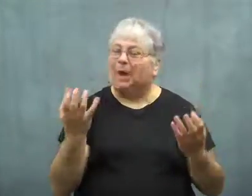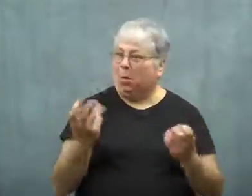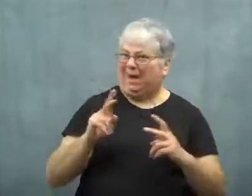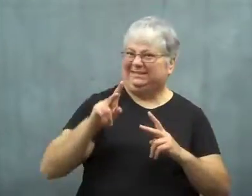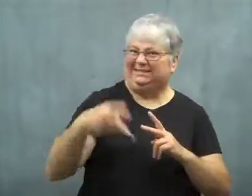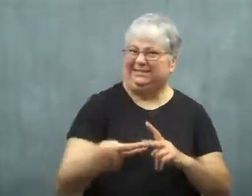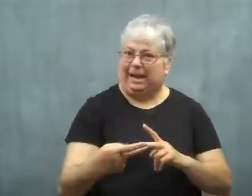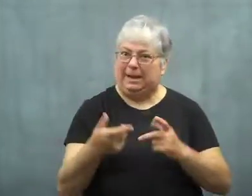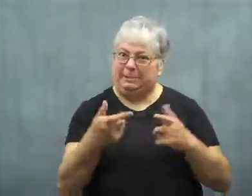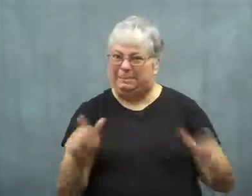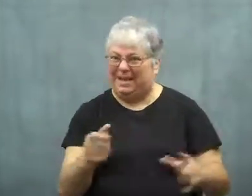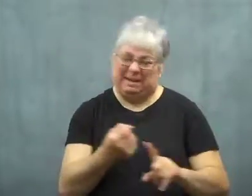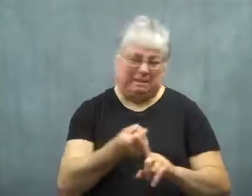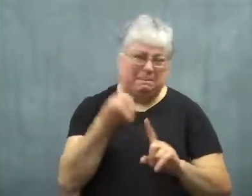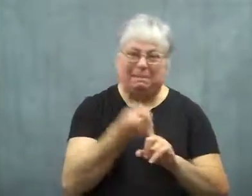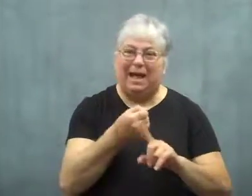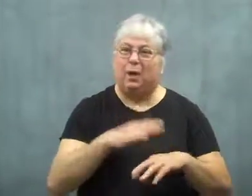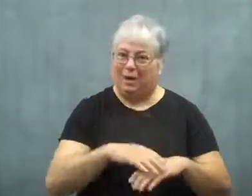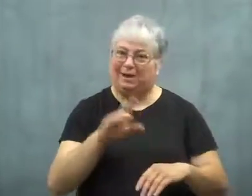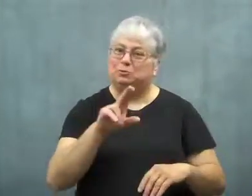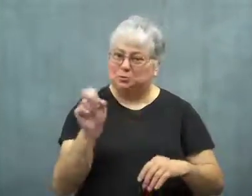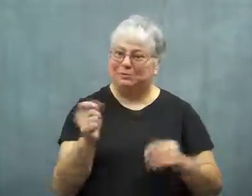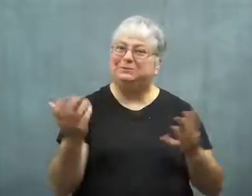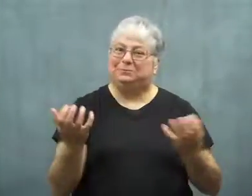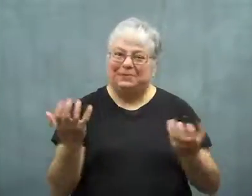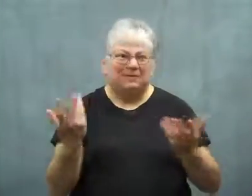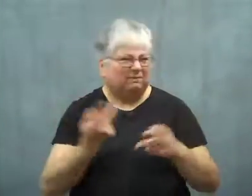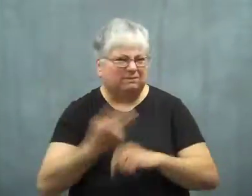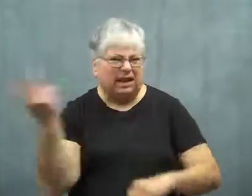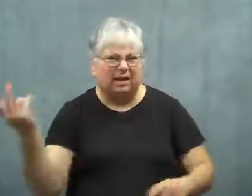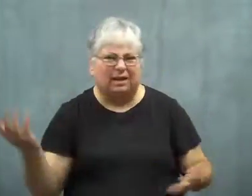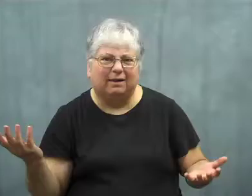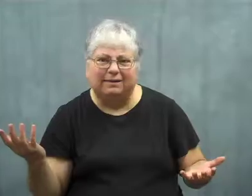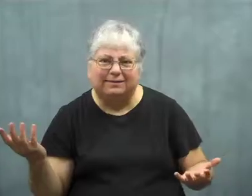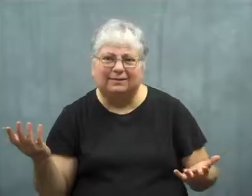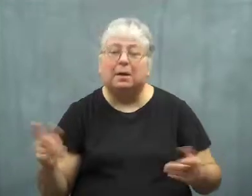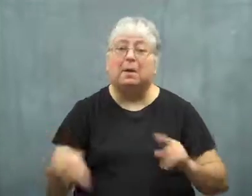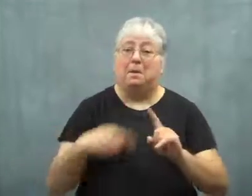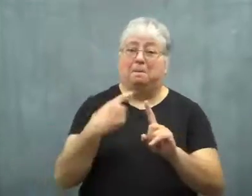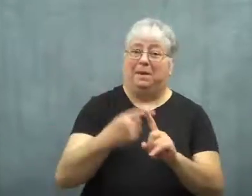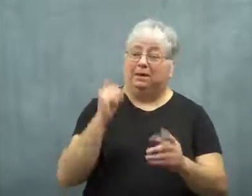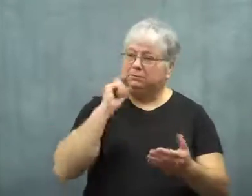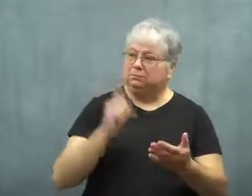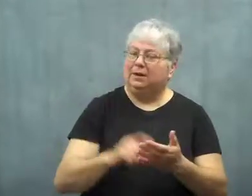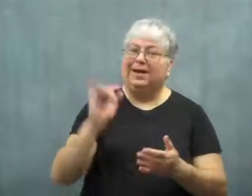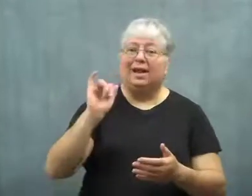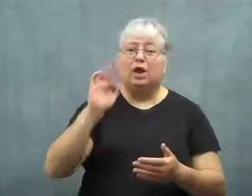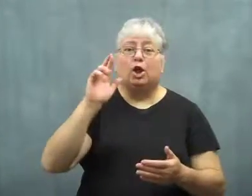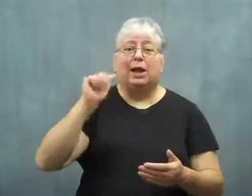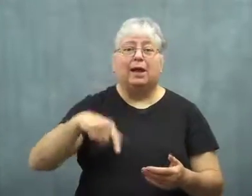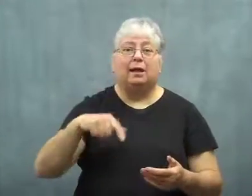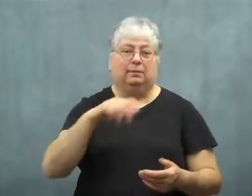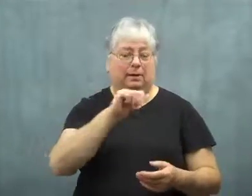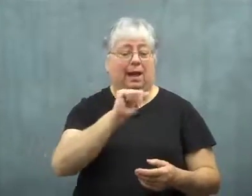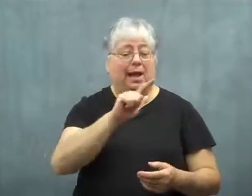there had been no success launching a second large strike against the U.S.